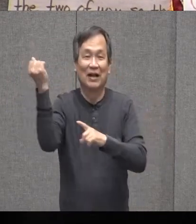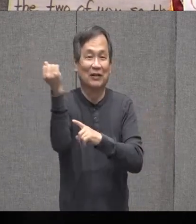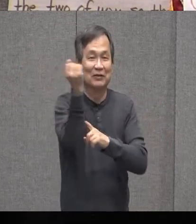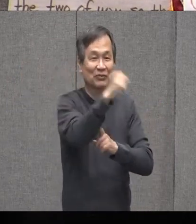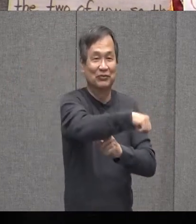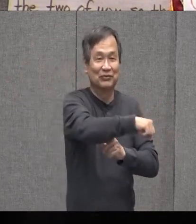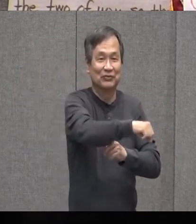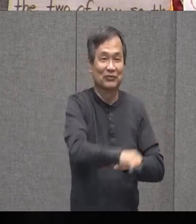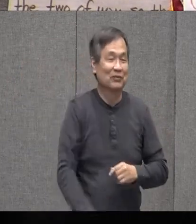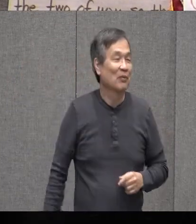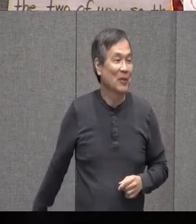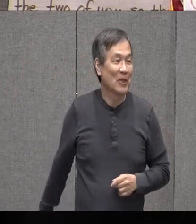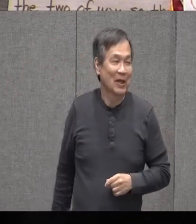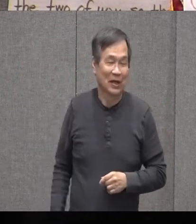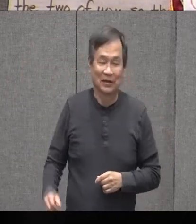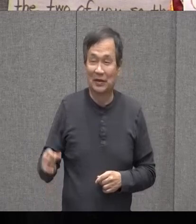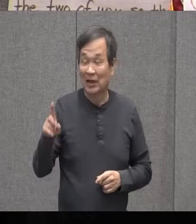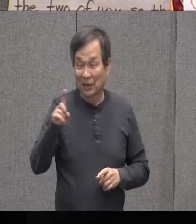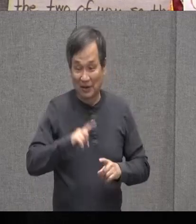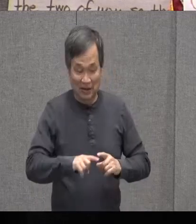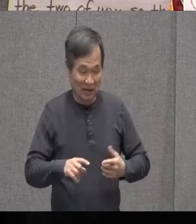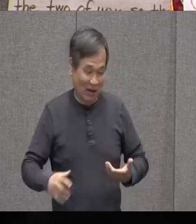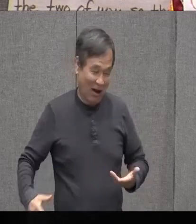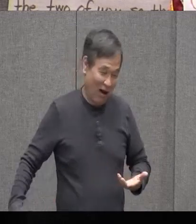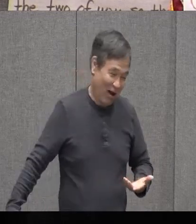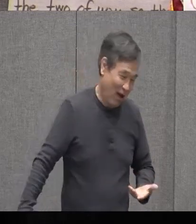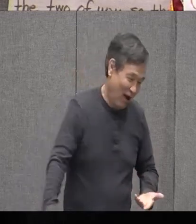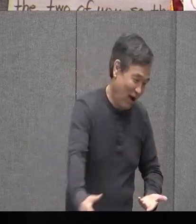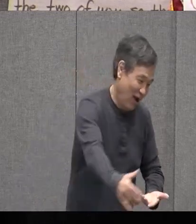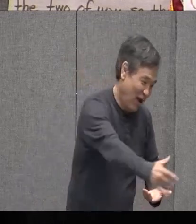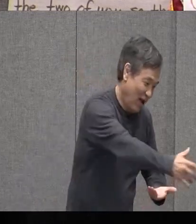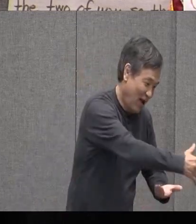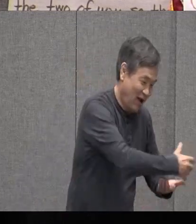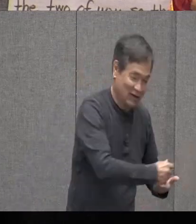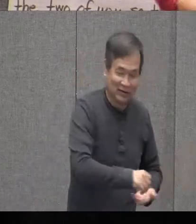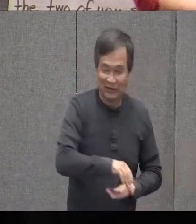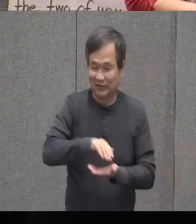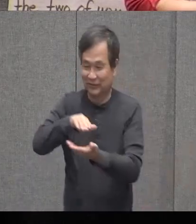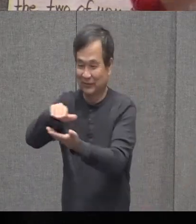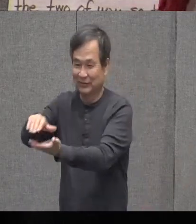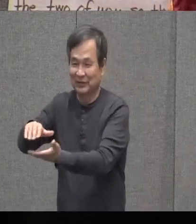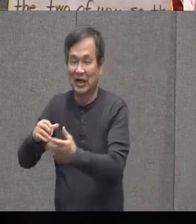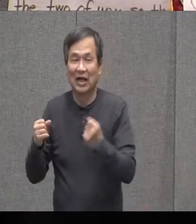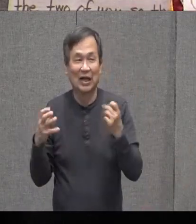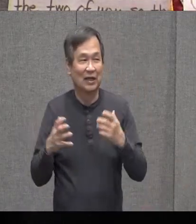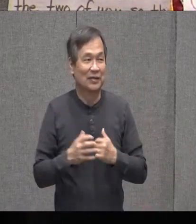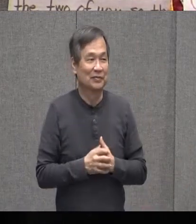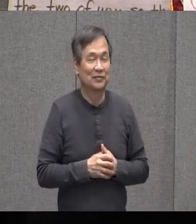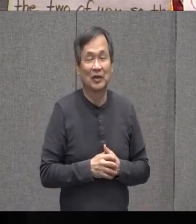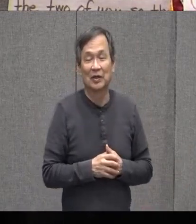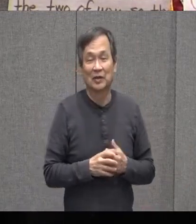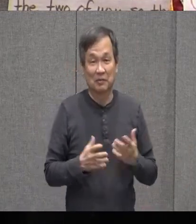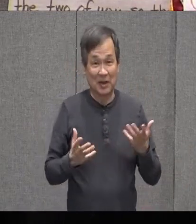So she's gonna get a lot of cards. Darn! She might be ahead of me now.